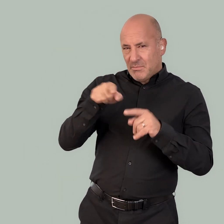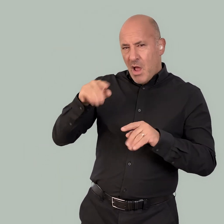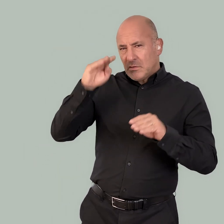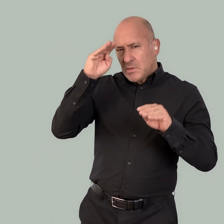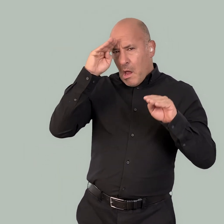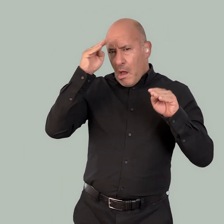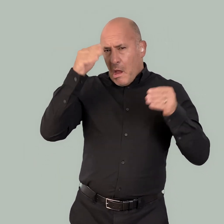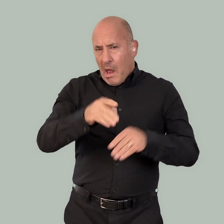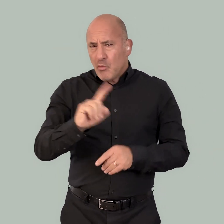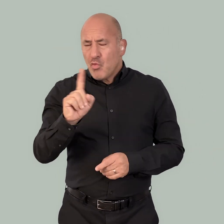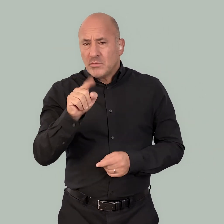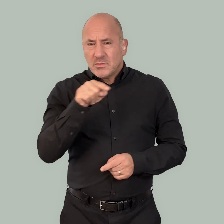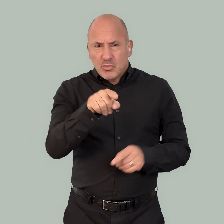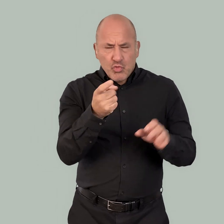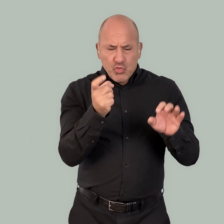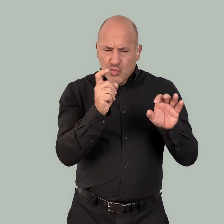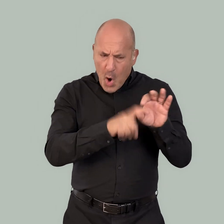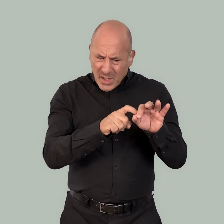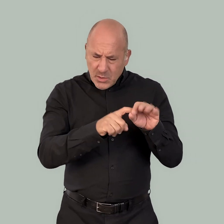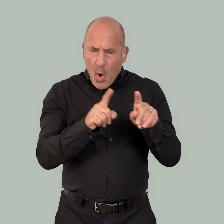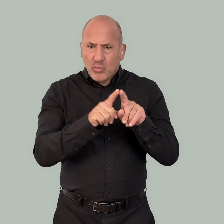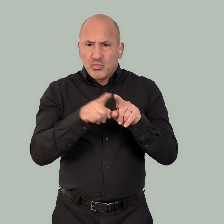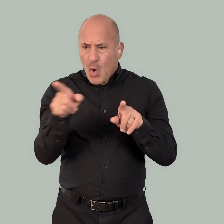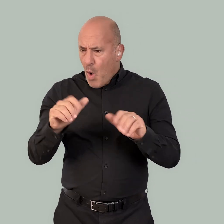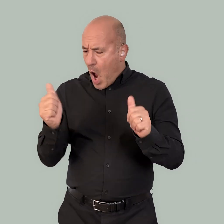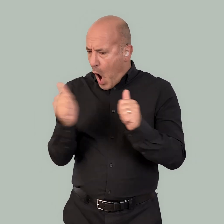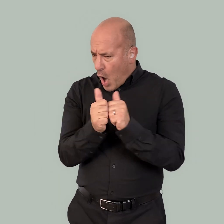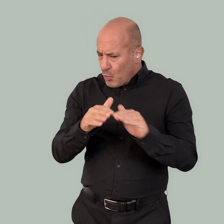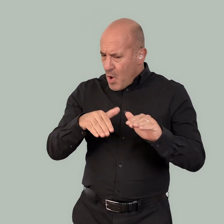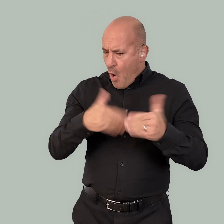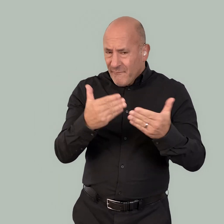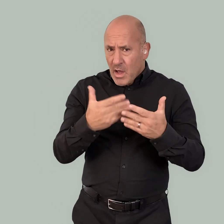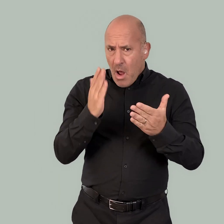these focussed on the quality and consistency